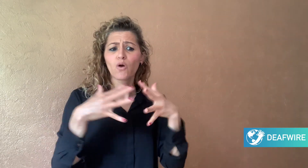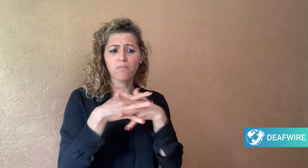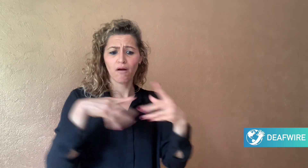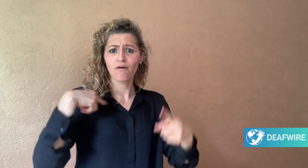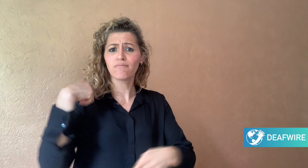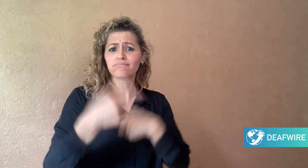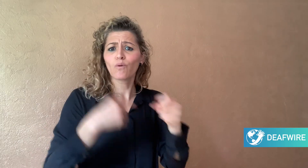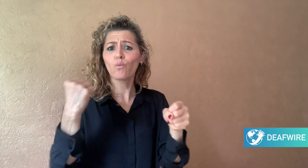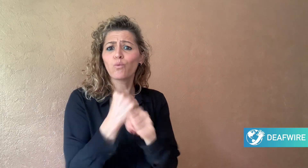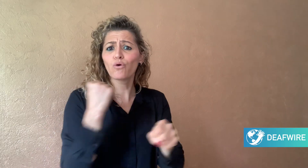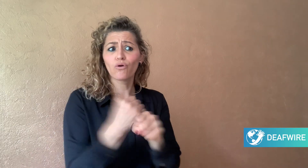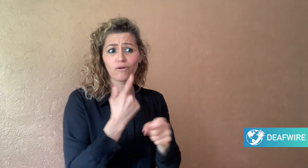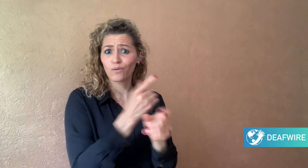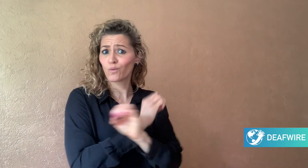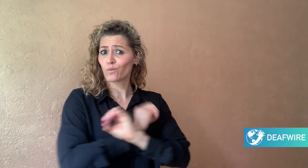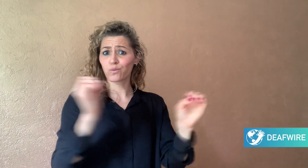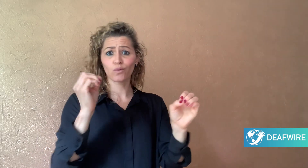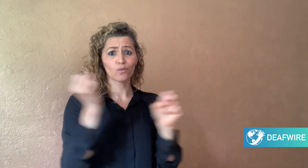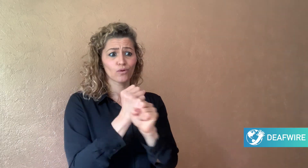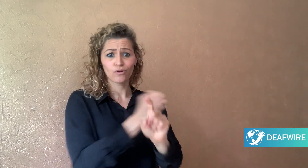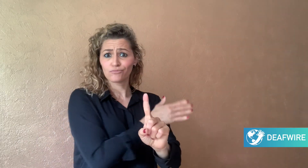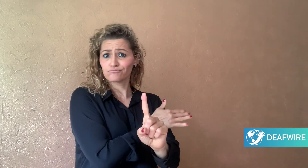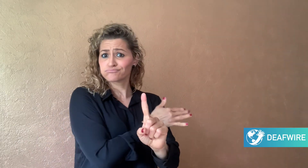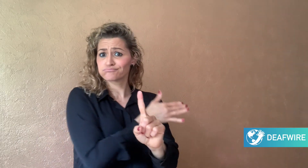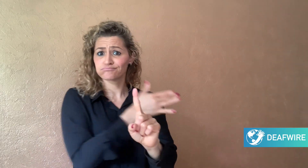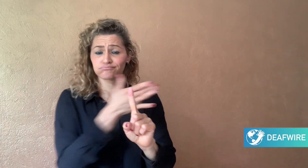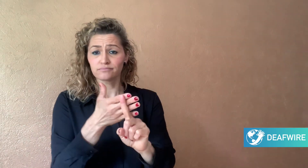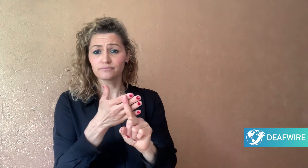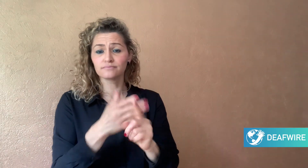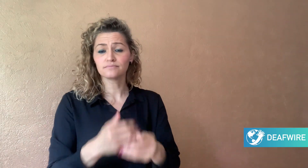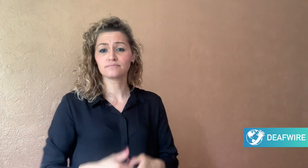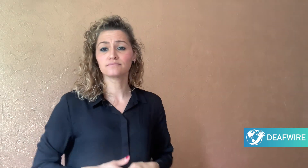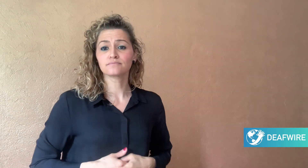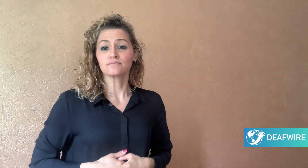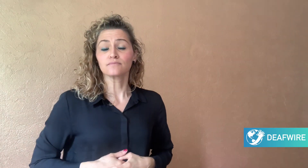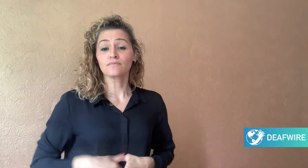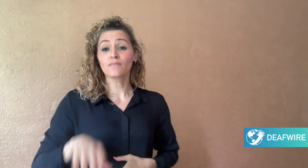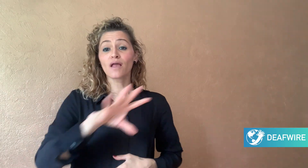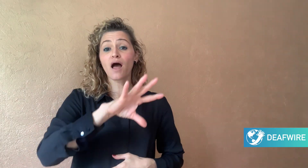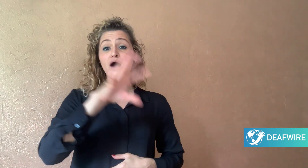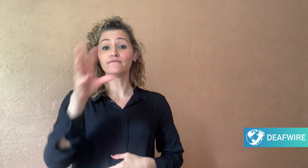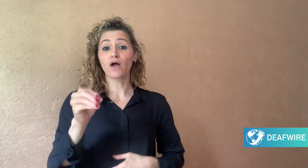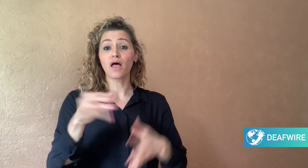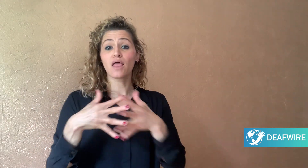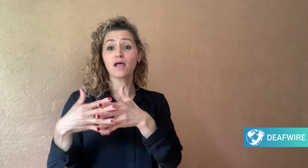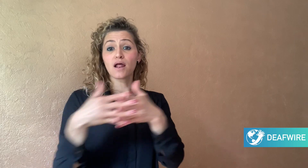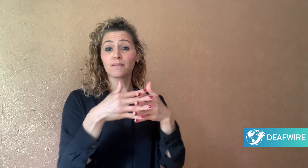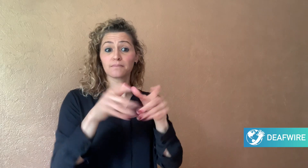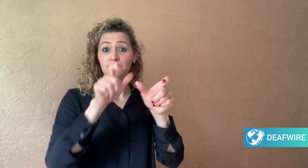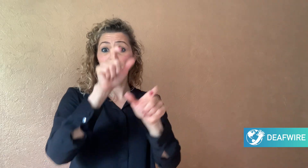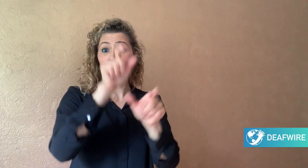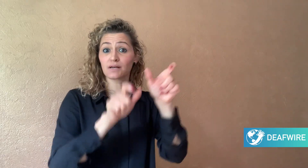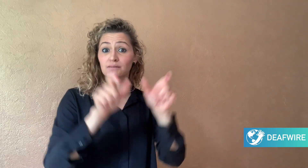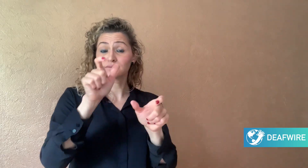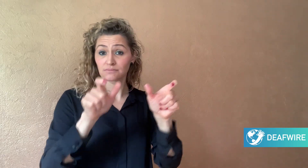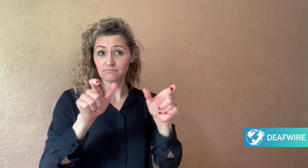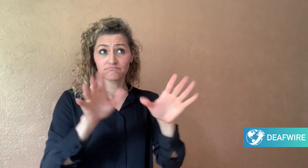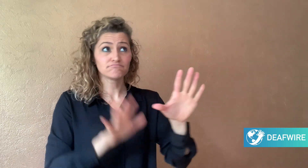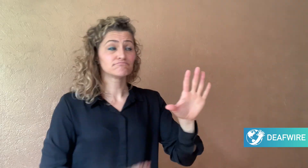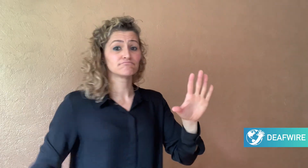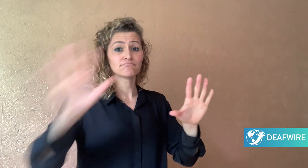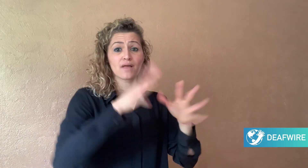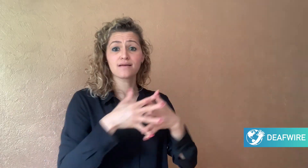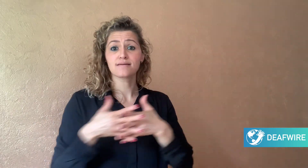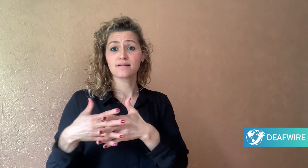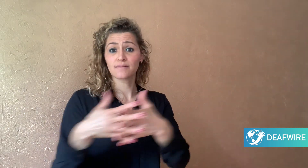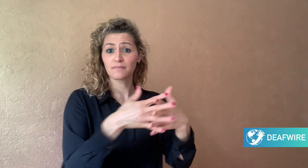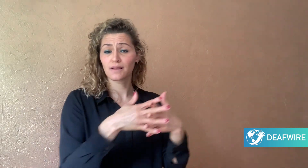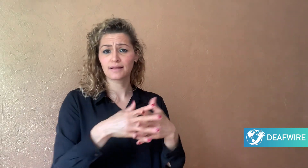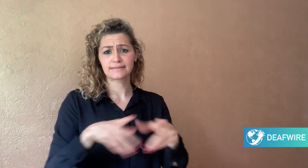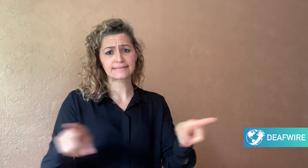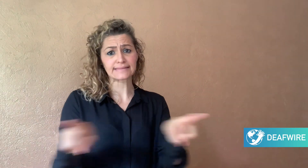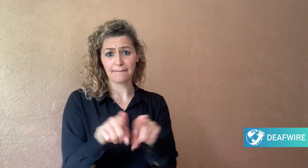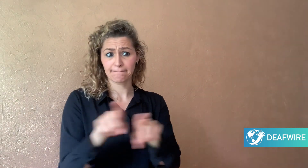African Americans around the USA like Colin have peacefully